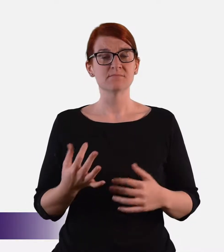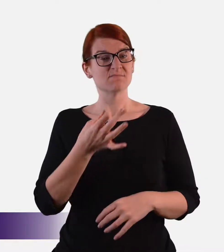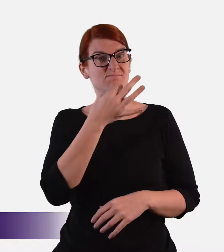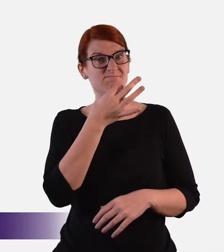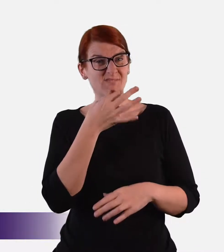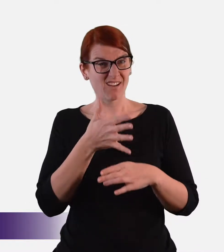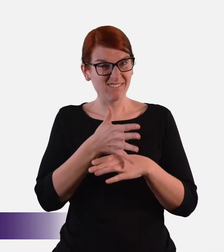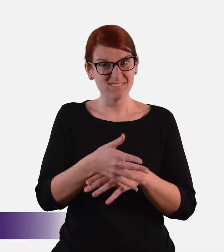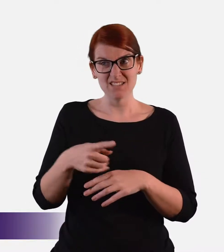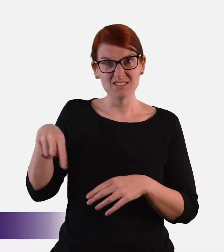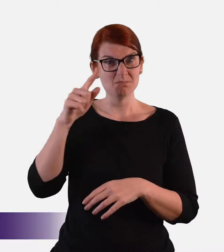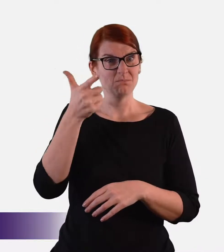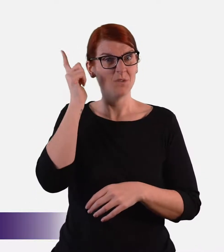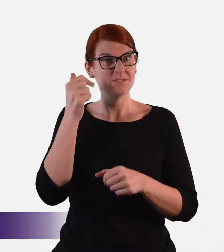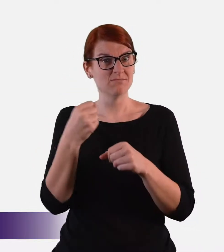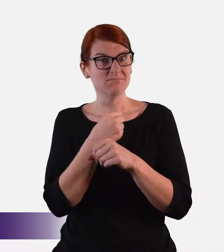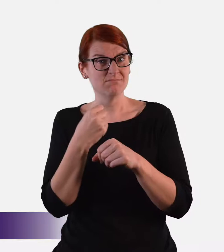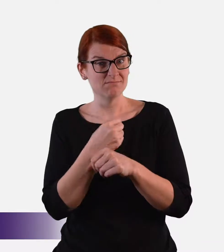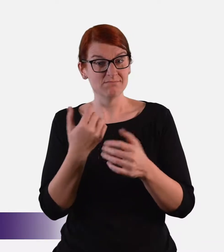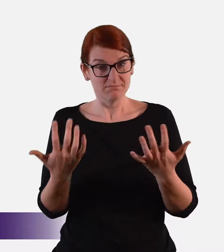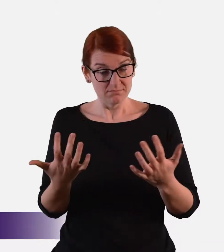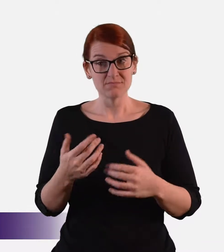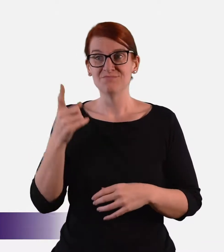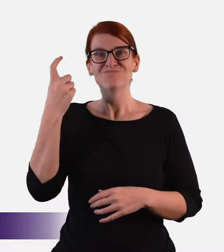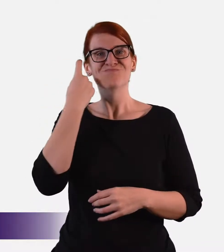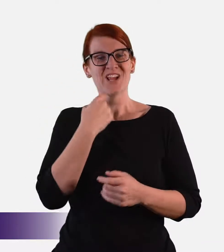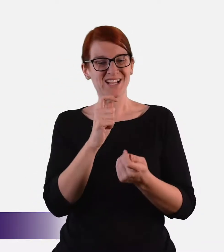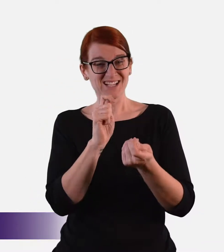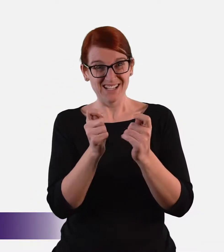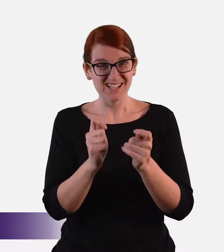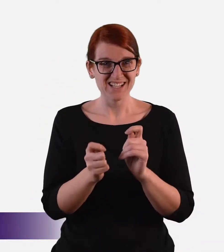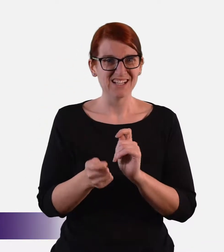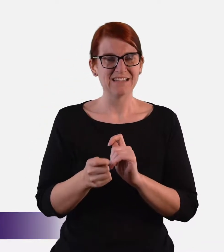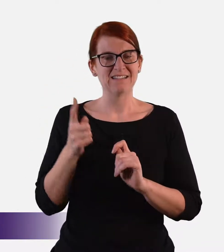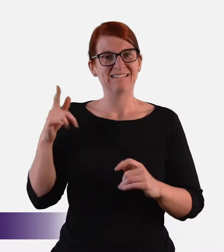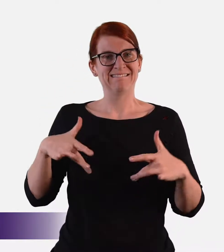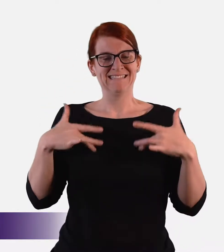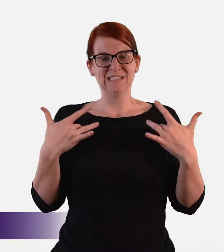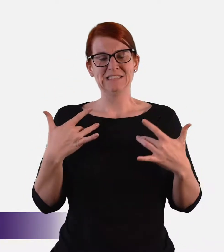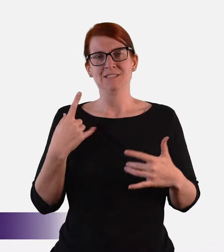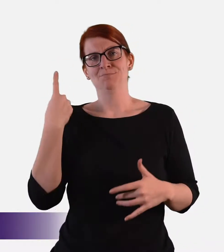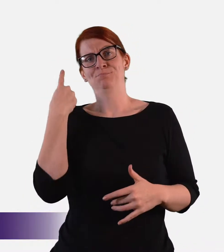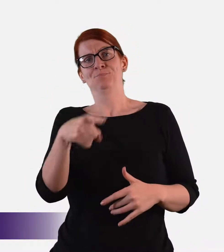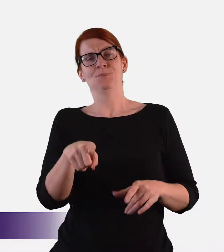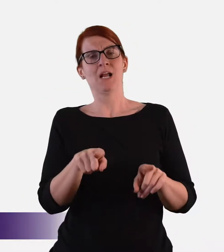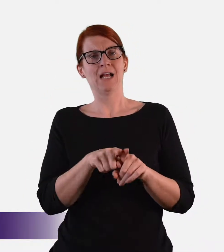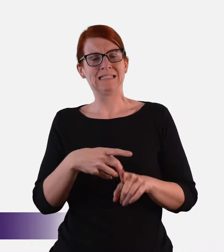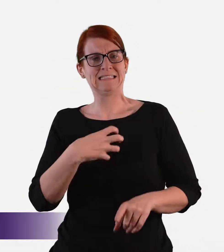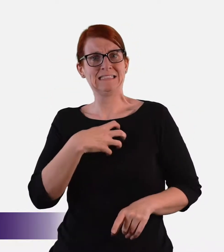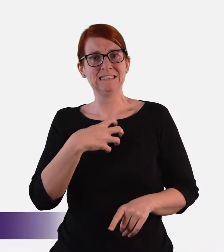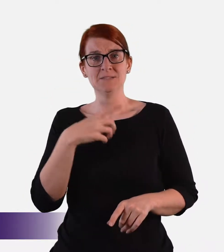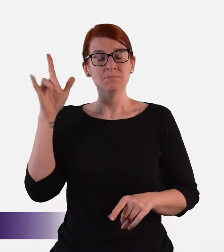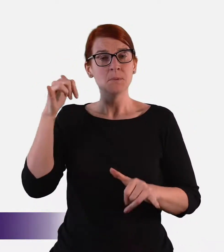The lack of effort by some employers to try and make these reasonable - adjustments was partially attributed to a fear that they would do the 'wrong thing',